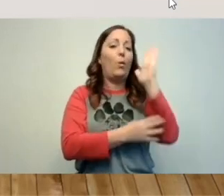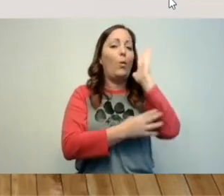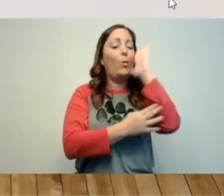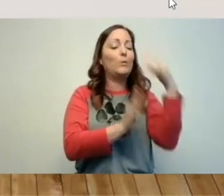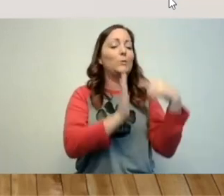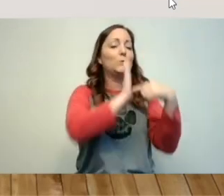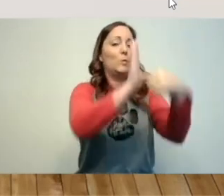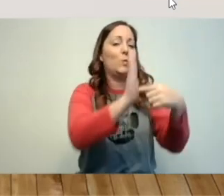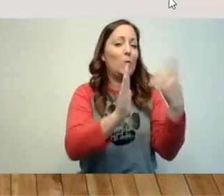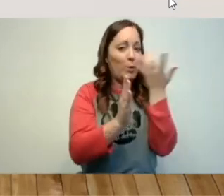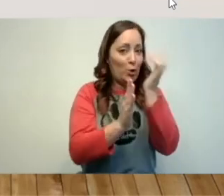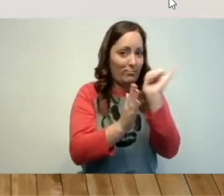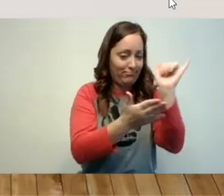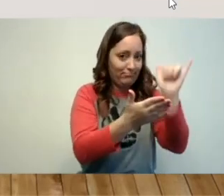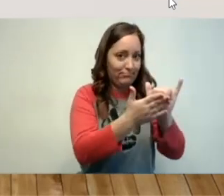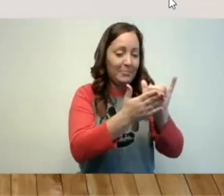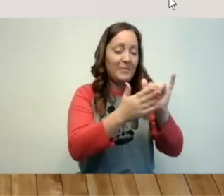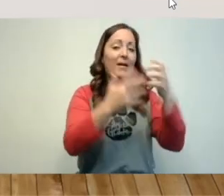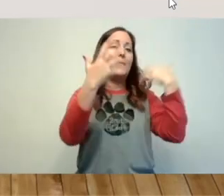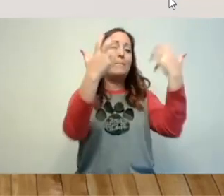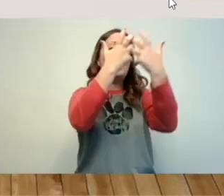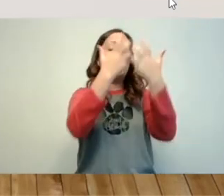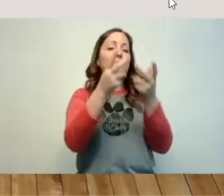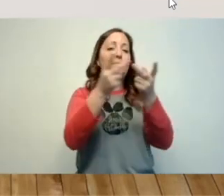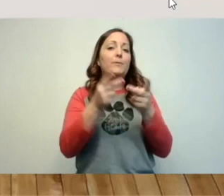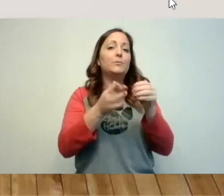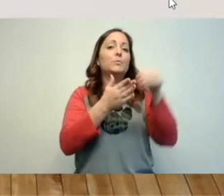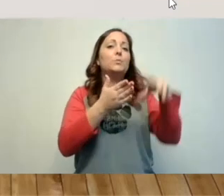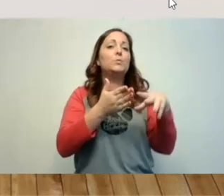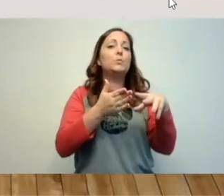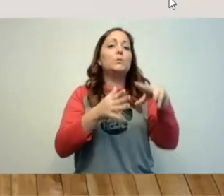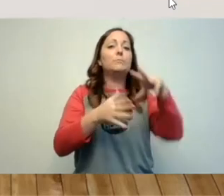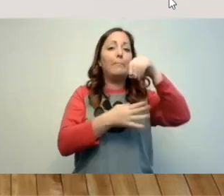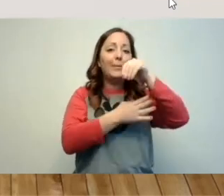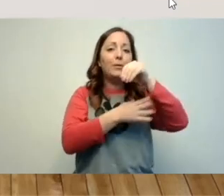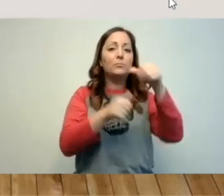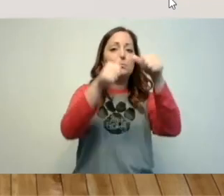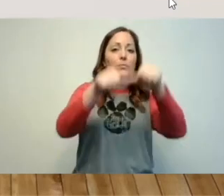These are matched to channels that I will show you later on.